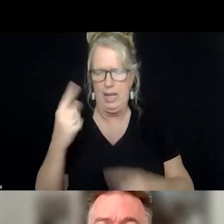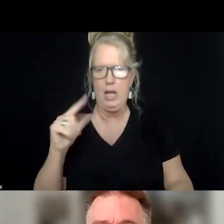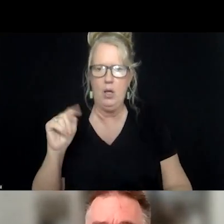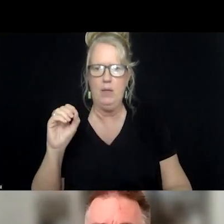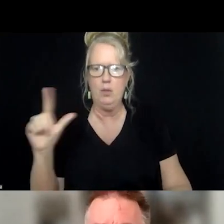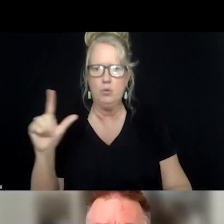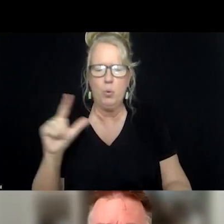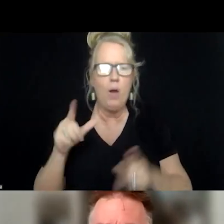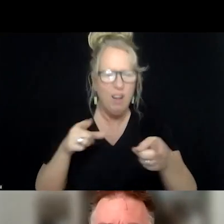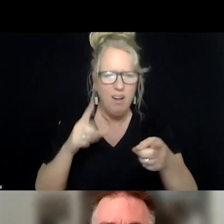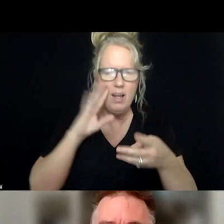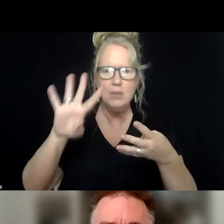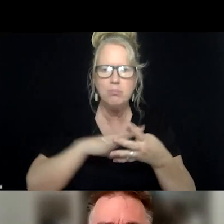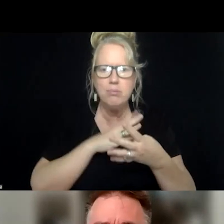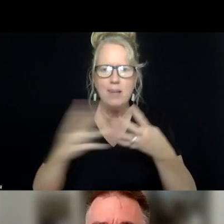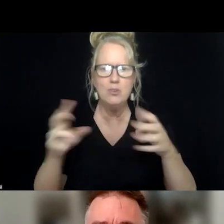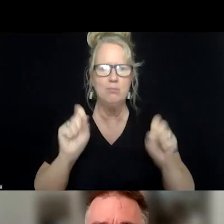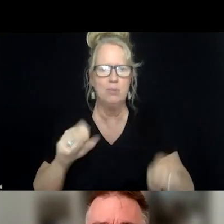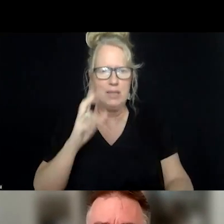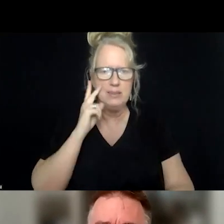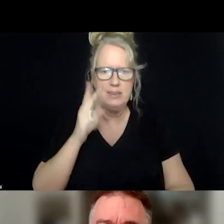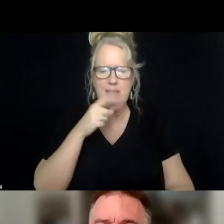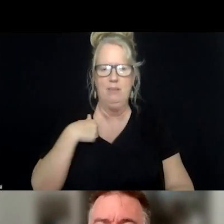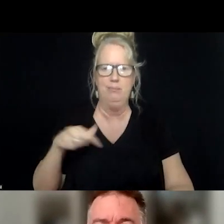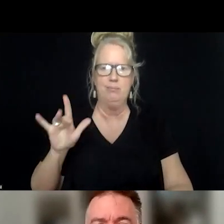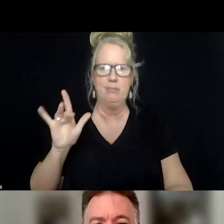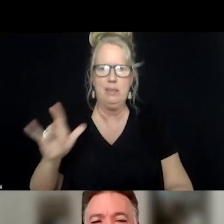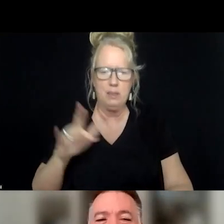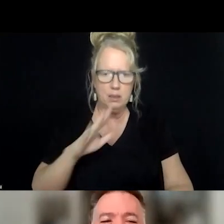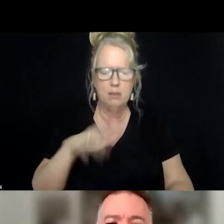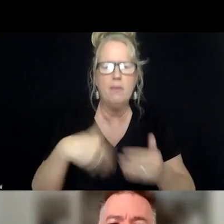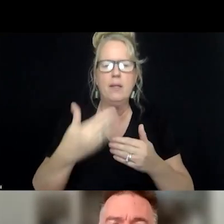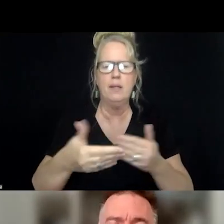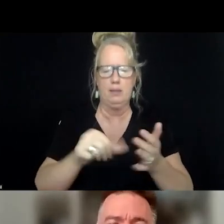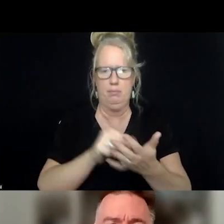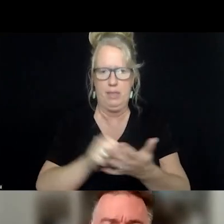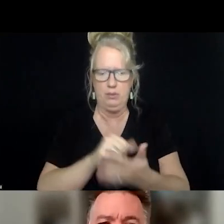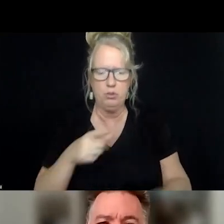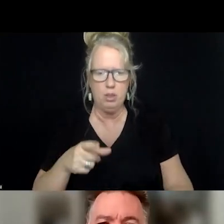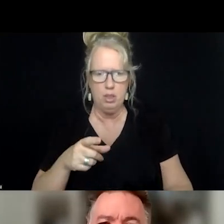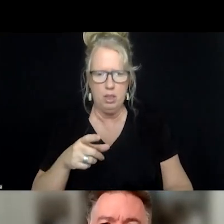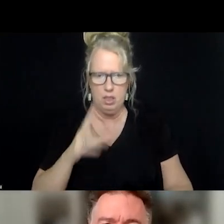IT IS A SPREAD SHEET. ON THE NEXT PAGE YOU WILL SEE A SPREAD SHEET.